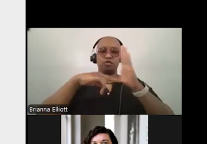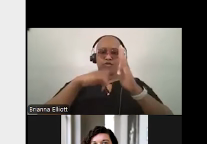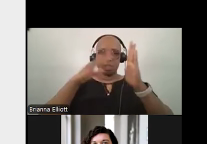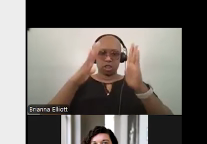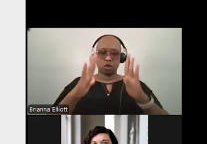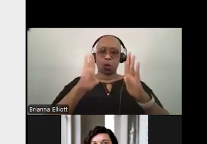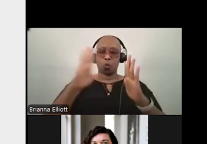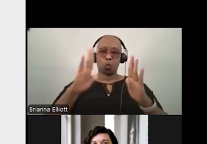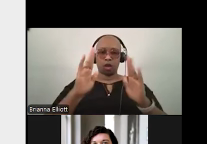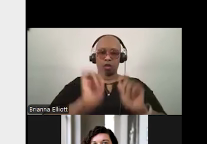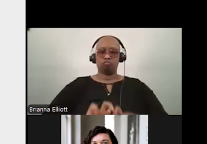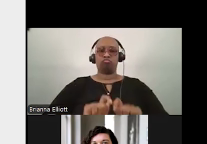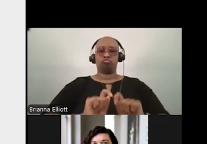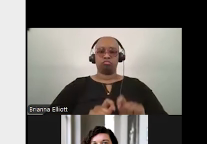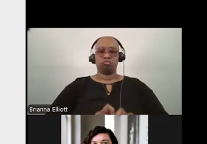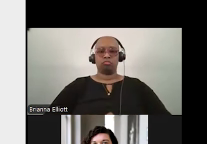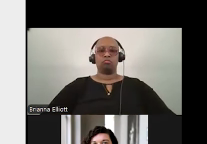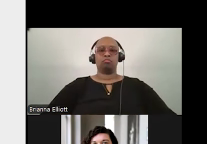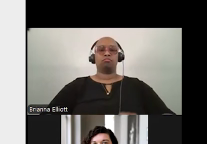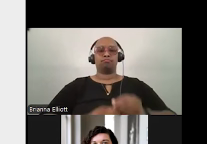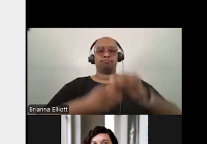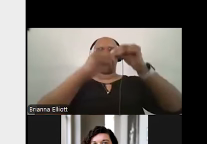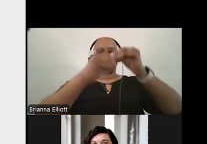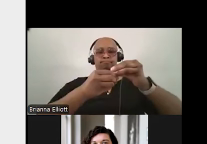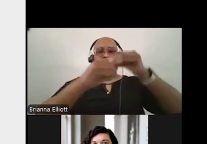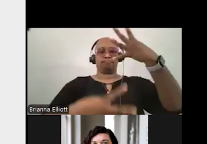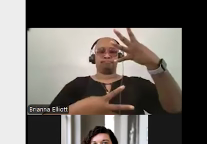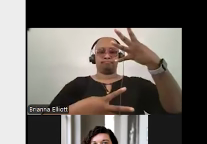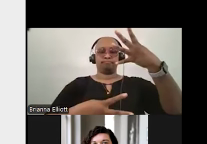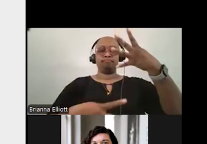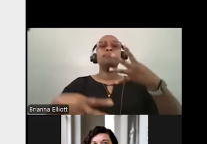and that's just going to be like the list of what the link is. So it has to be clear